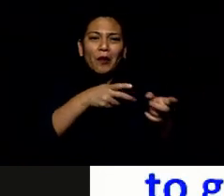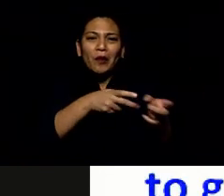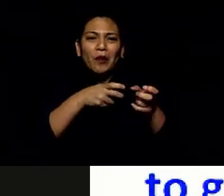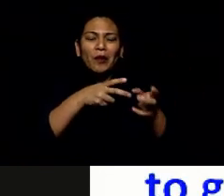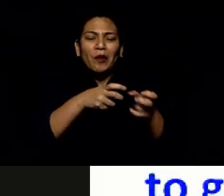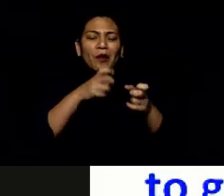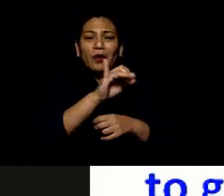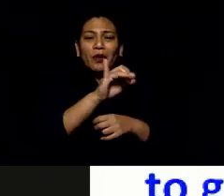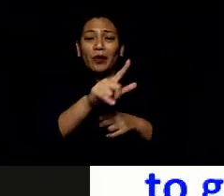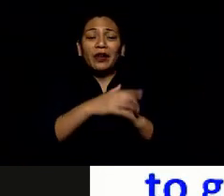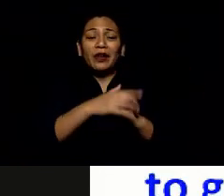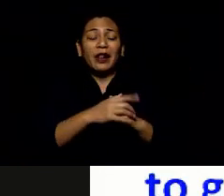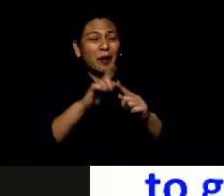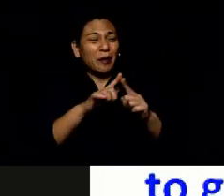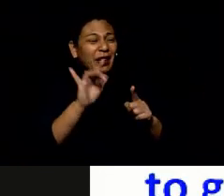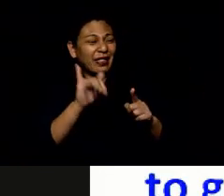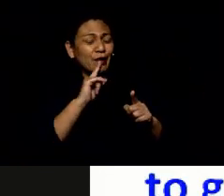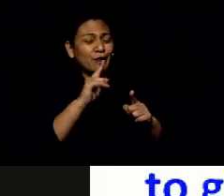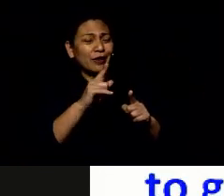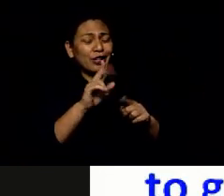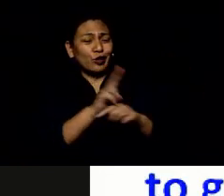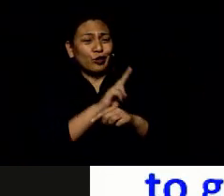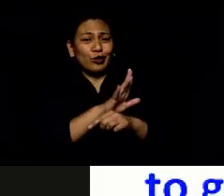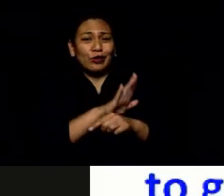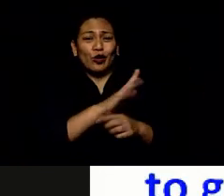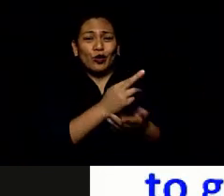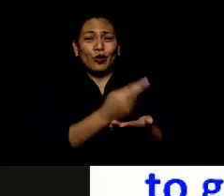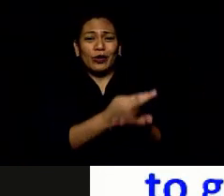It's not about whether you're within the planetary boundaries that on this graph